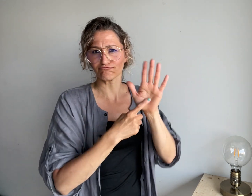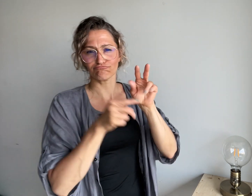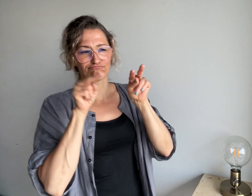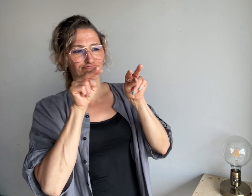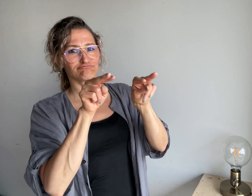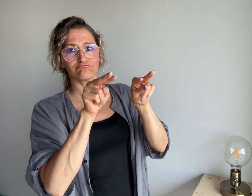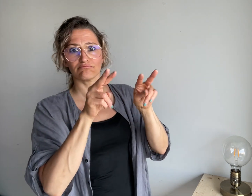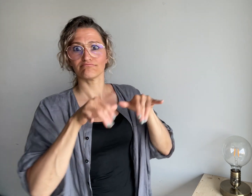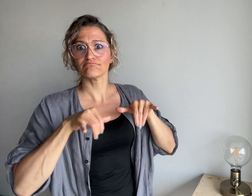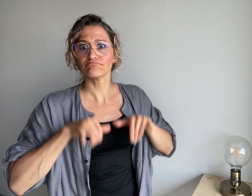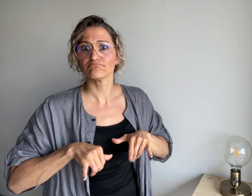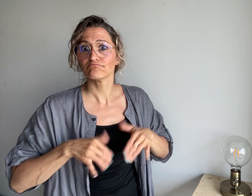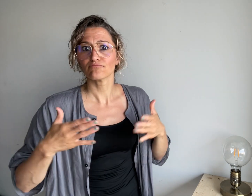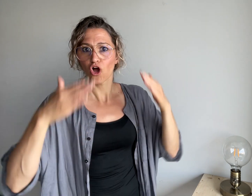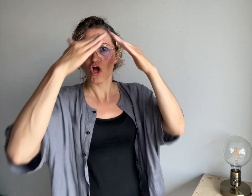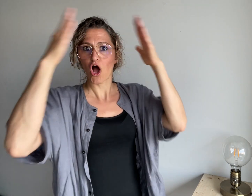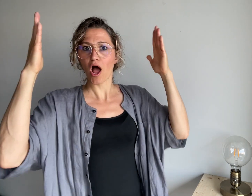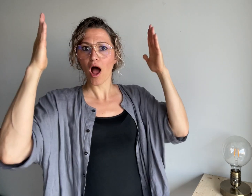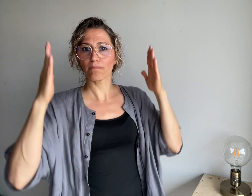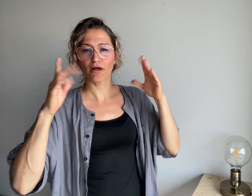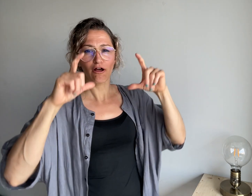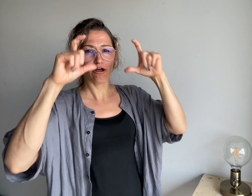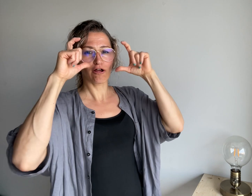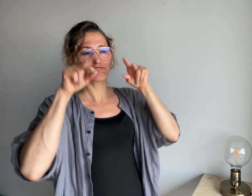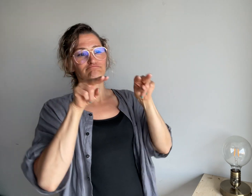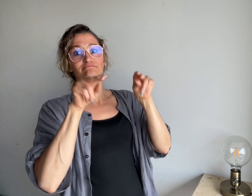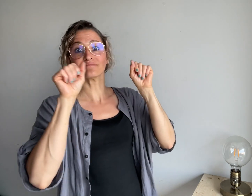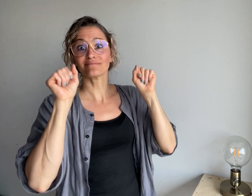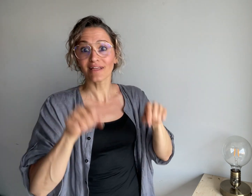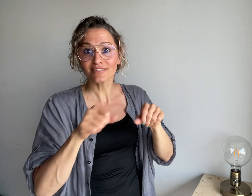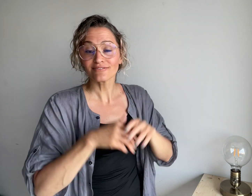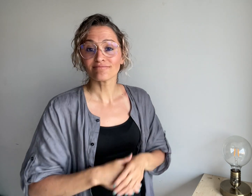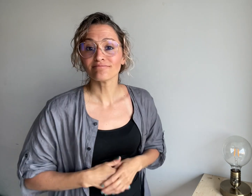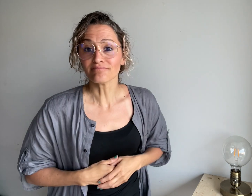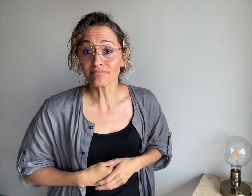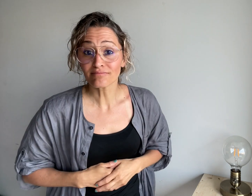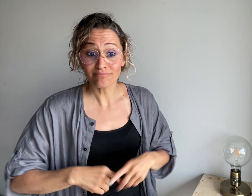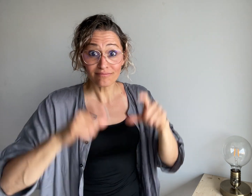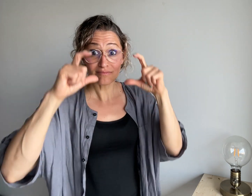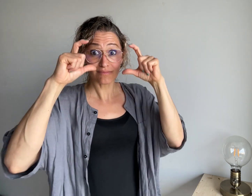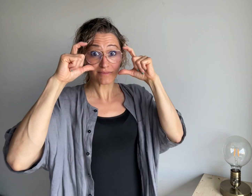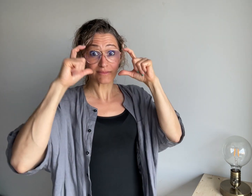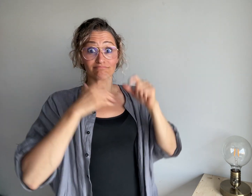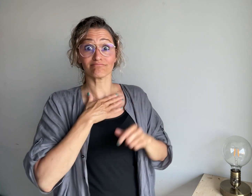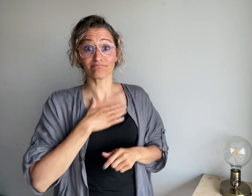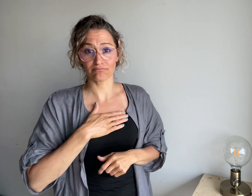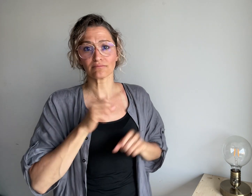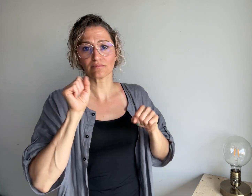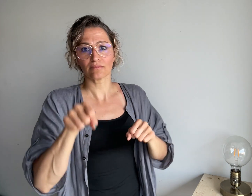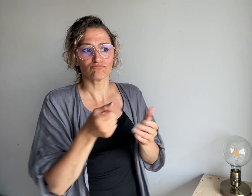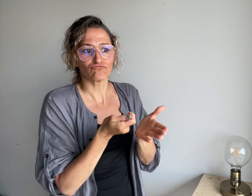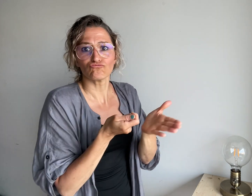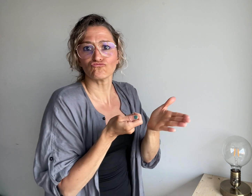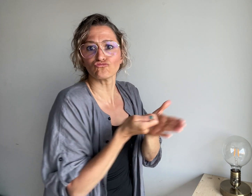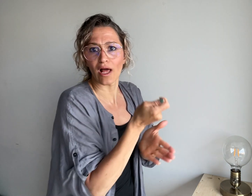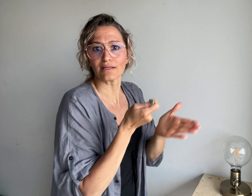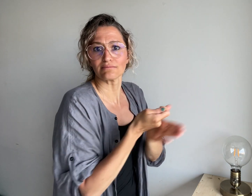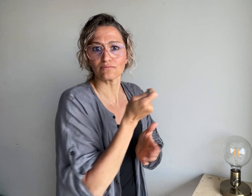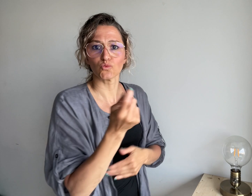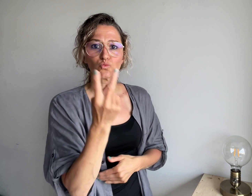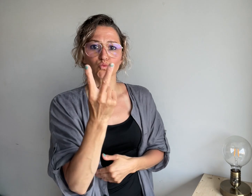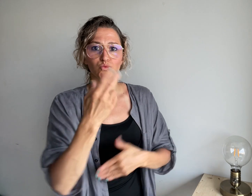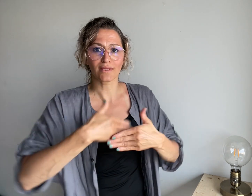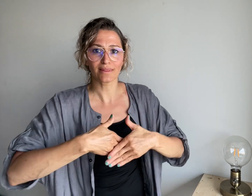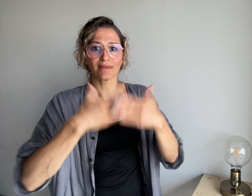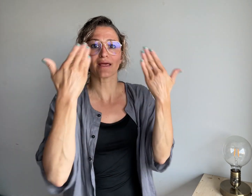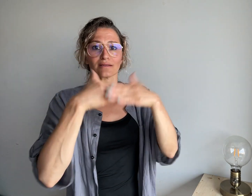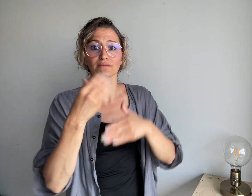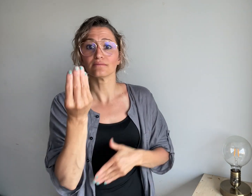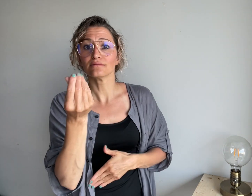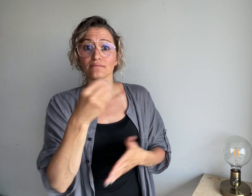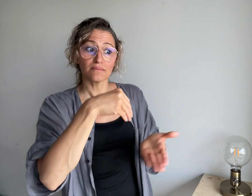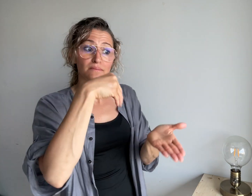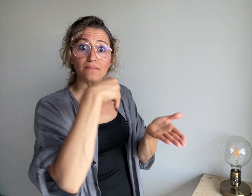of their homes. Glasses can be rented for two days at the cost